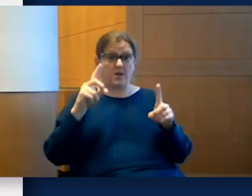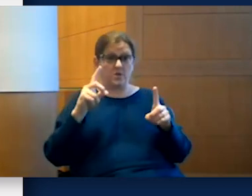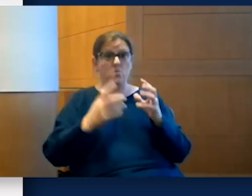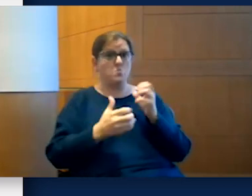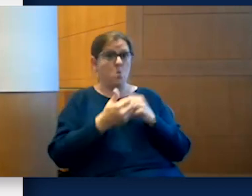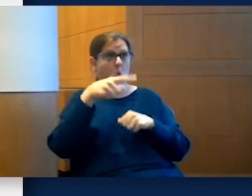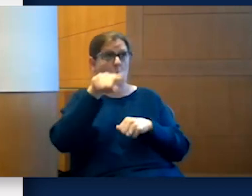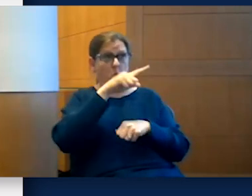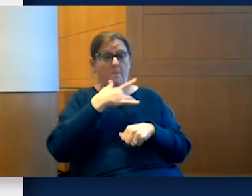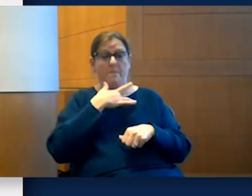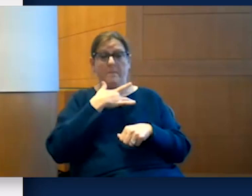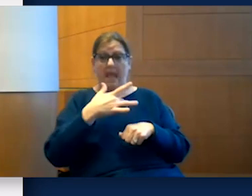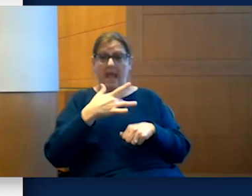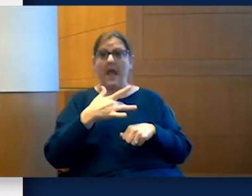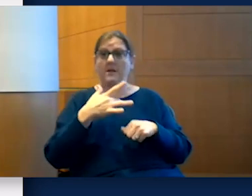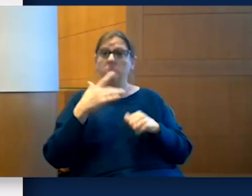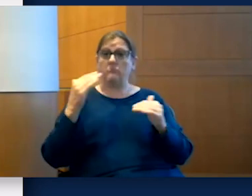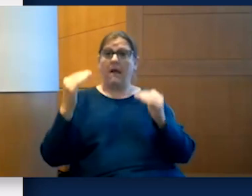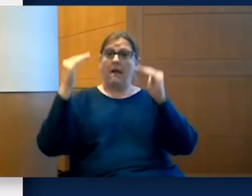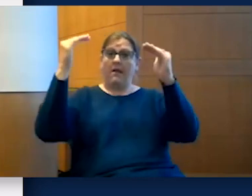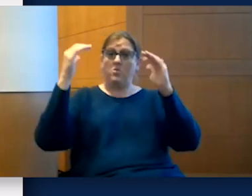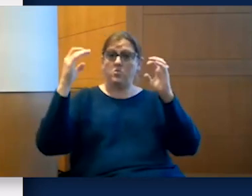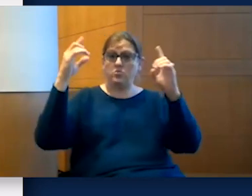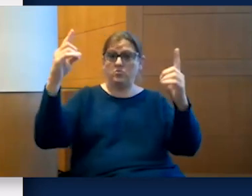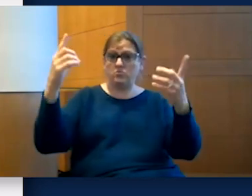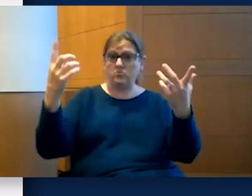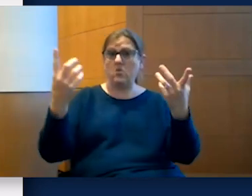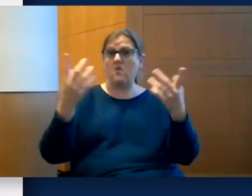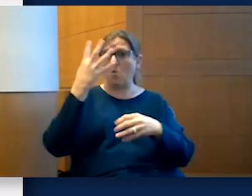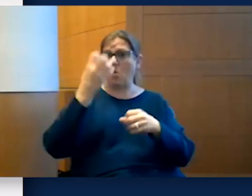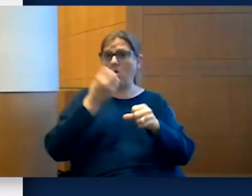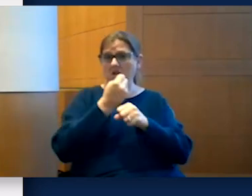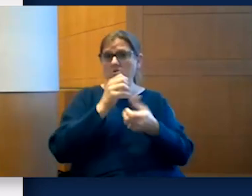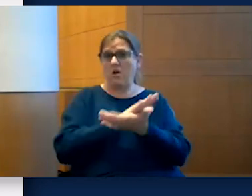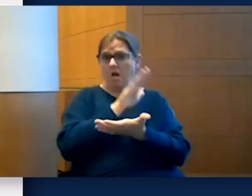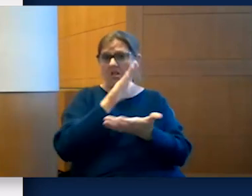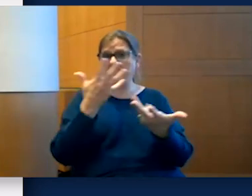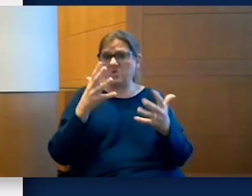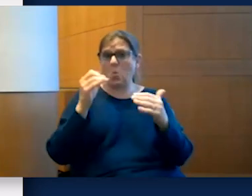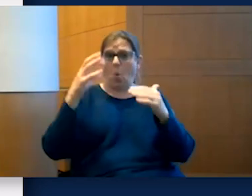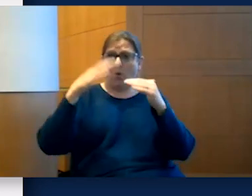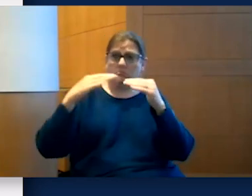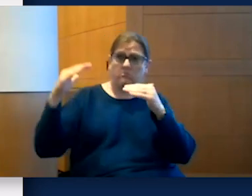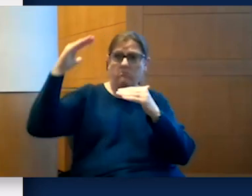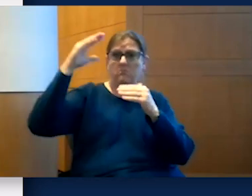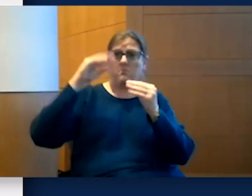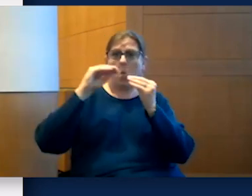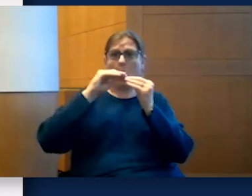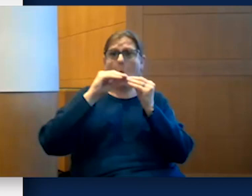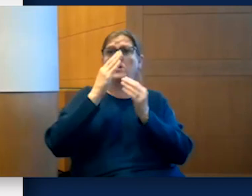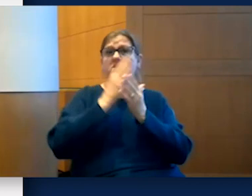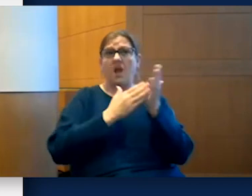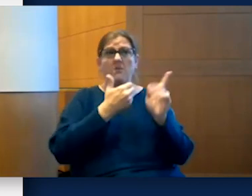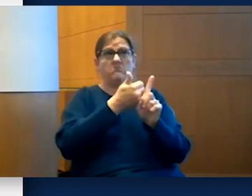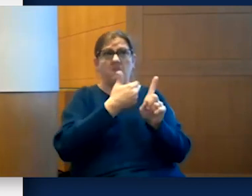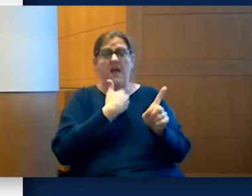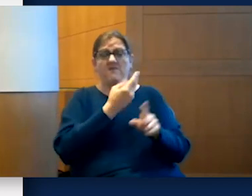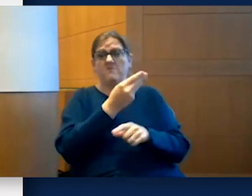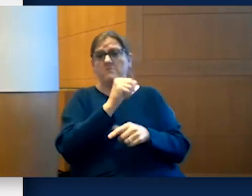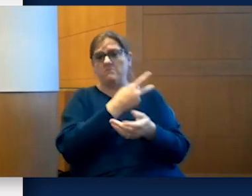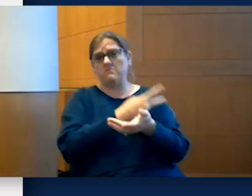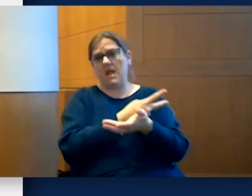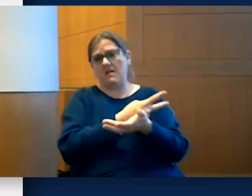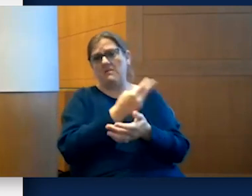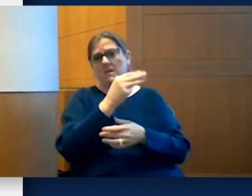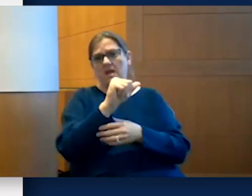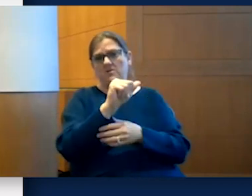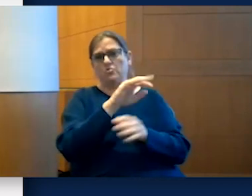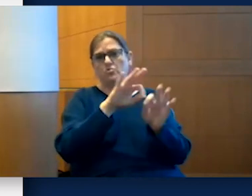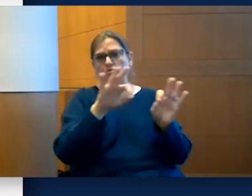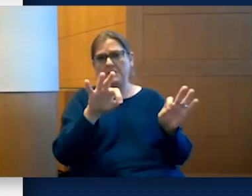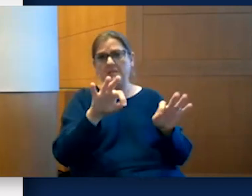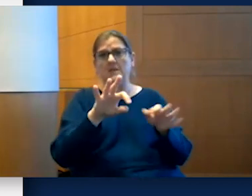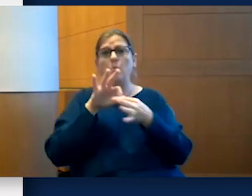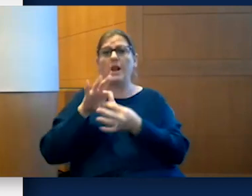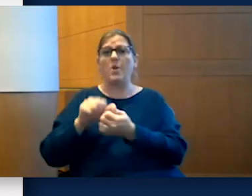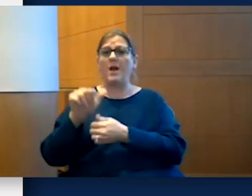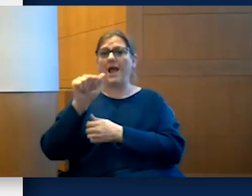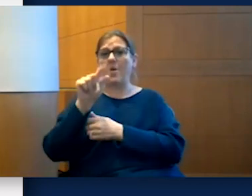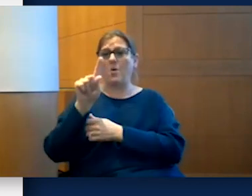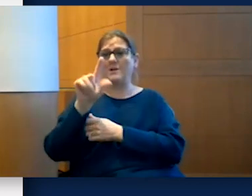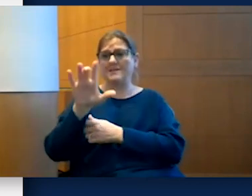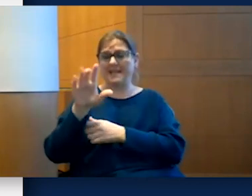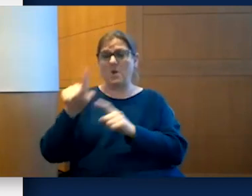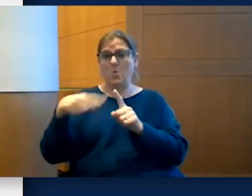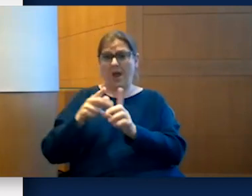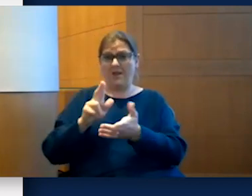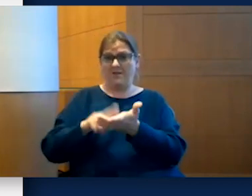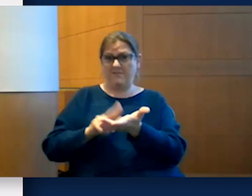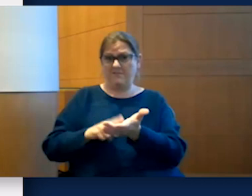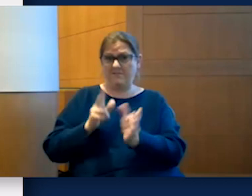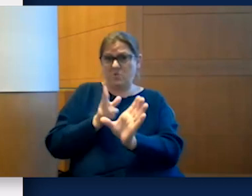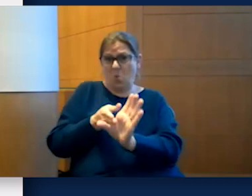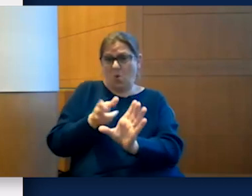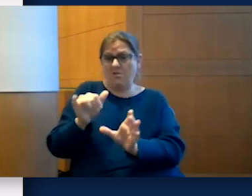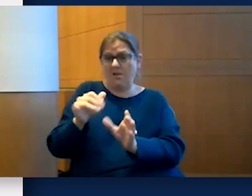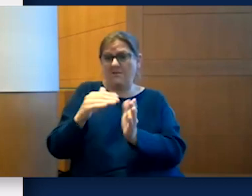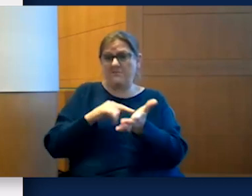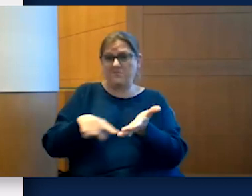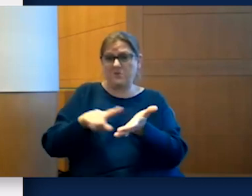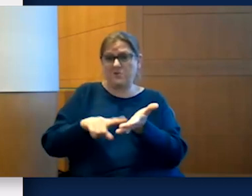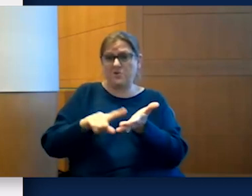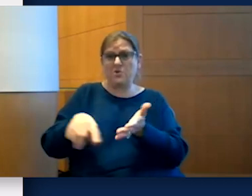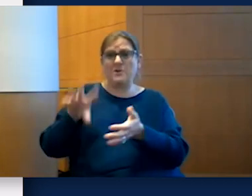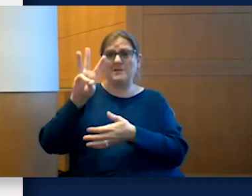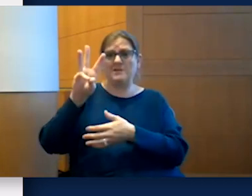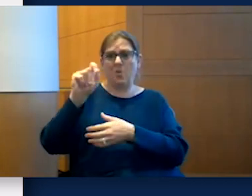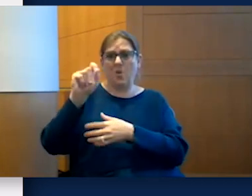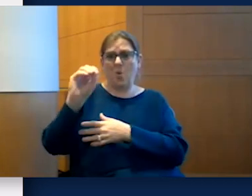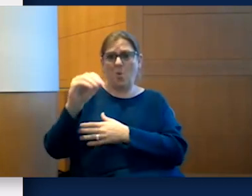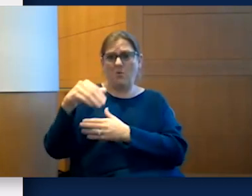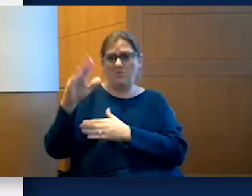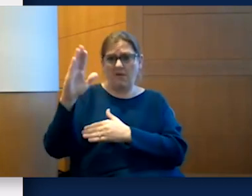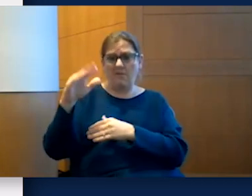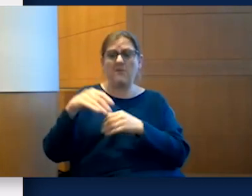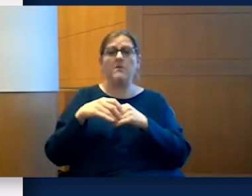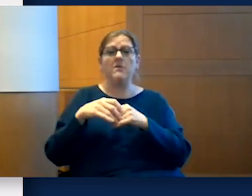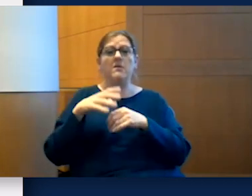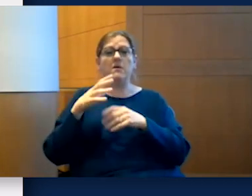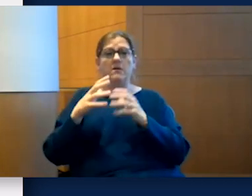The race was actually pretty split, and for ethnicity we were not successful in having anybody from Latin X to be part of our study. For the SCI level, we had six individuals who had paraplegia and five with quadraplegia. Most of them were highly educated, four years of college or higher. Some of them actually had master's degrees. And in terms of the A1C upon enrollment it was a 6.0. And health literacy, most had adequate health literacy.